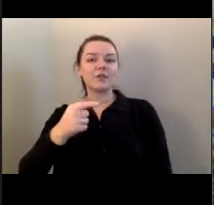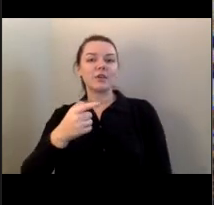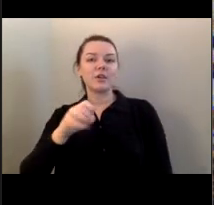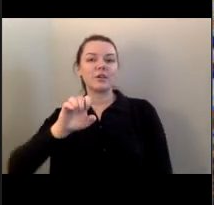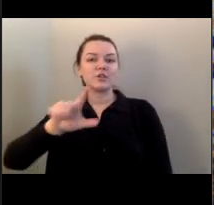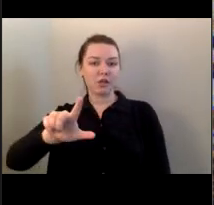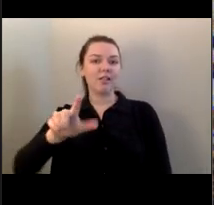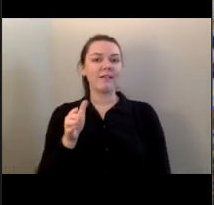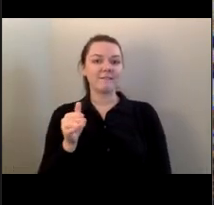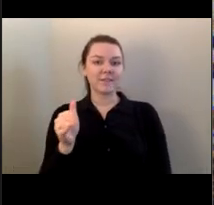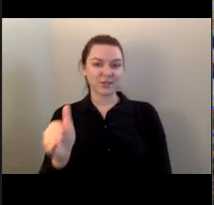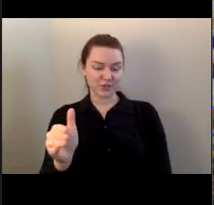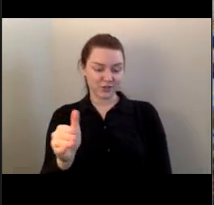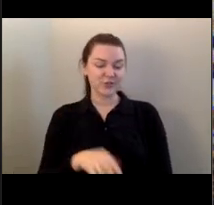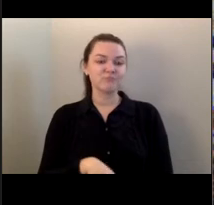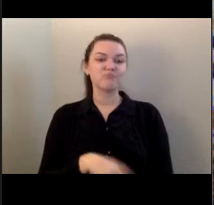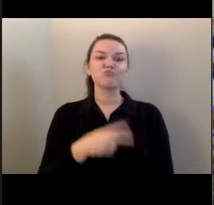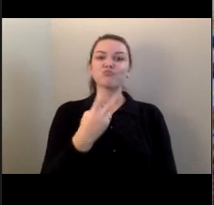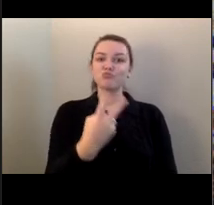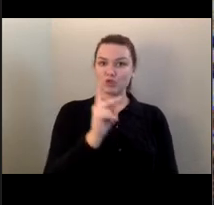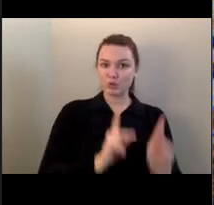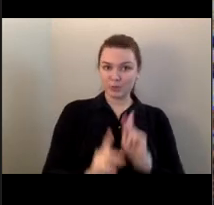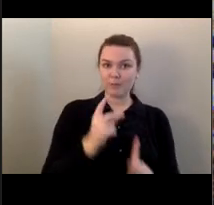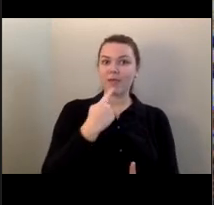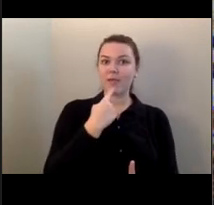[Kathy] Cynthia and Alice say, "Angelfish." and Theodore.